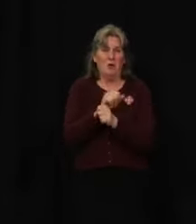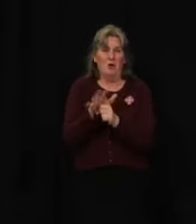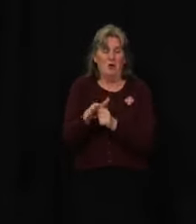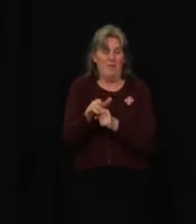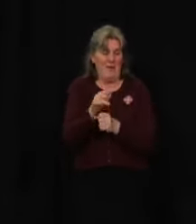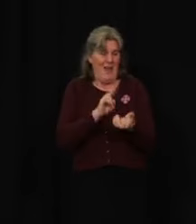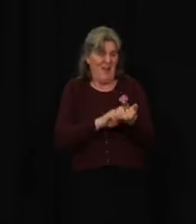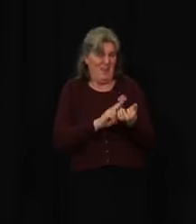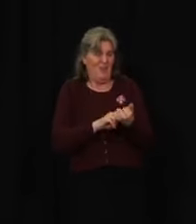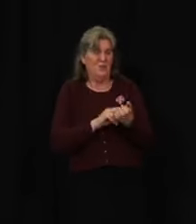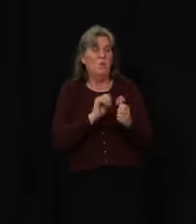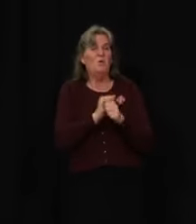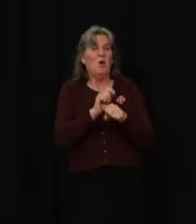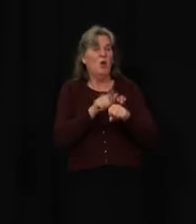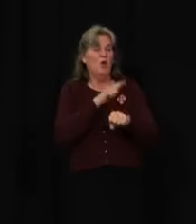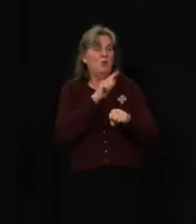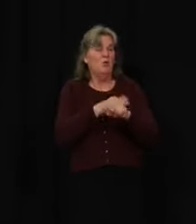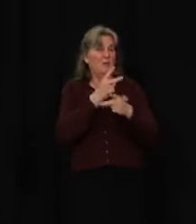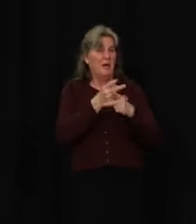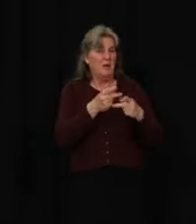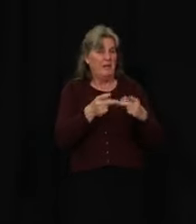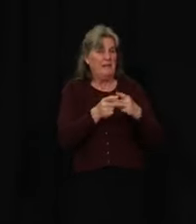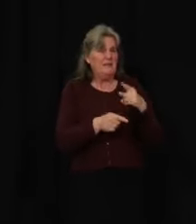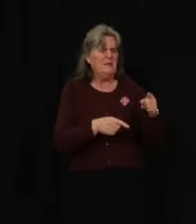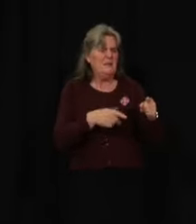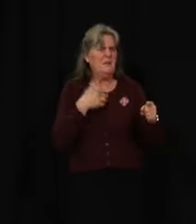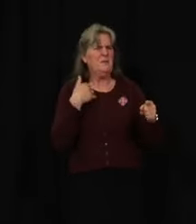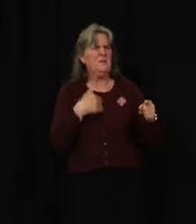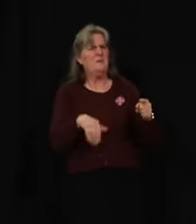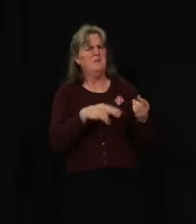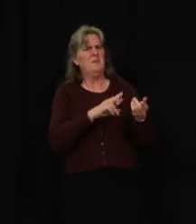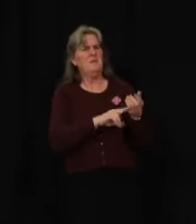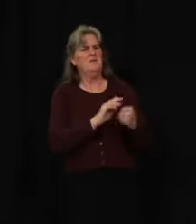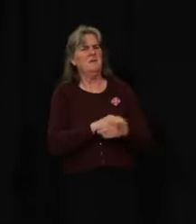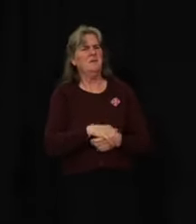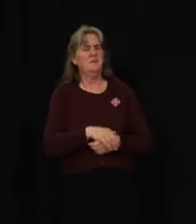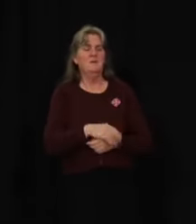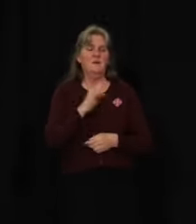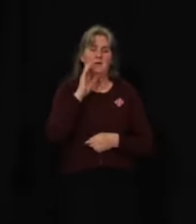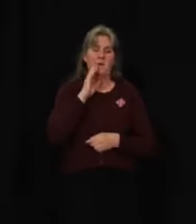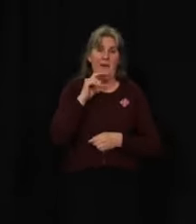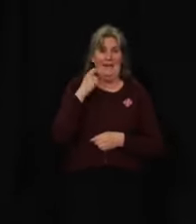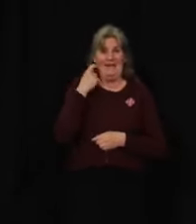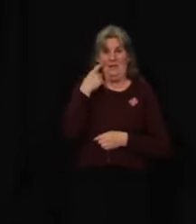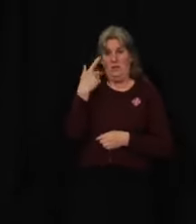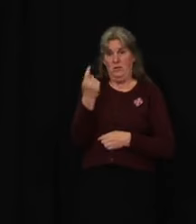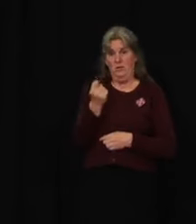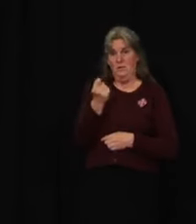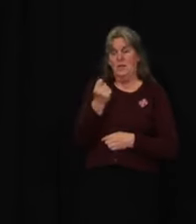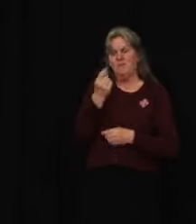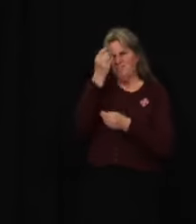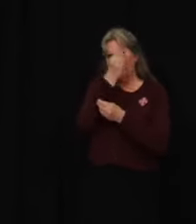slow, steady return to because I normal. Working with our public health colleagues and taking advice